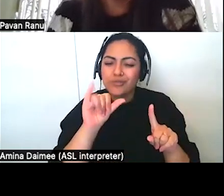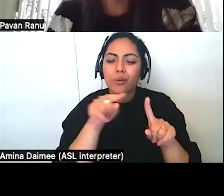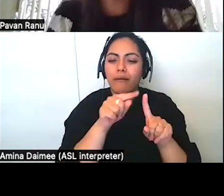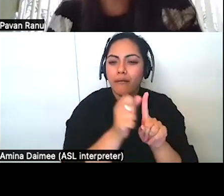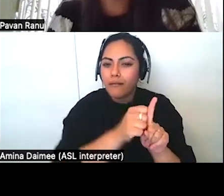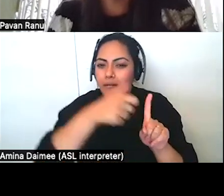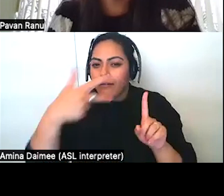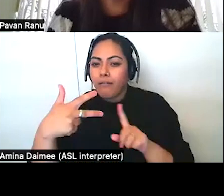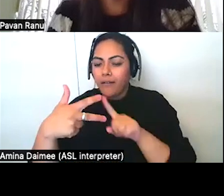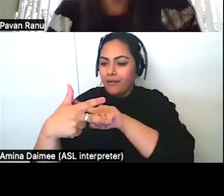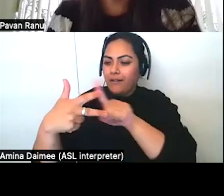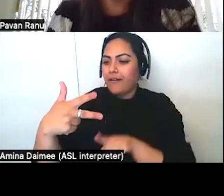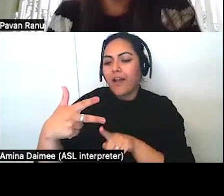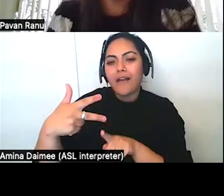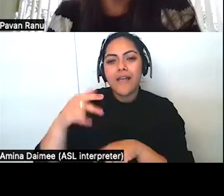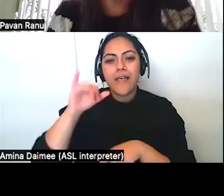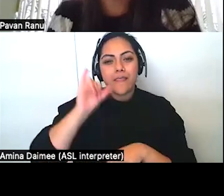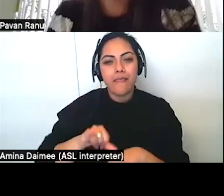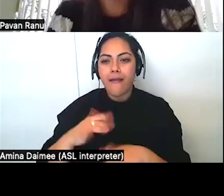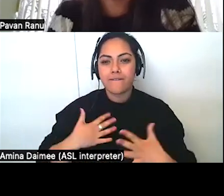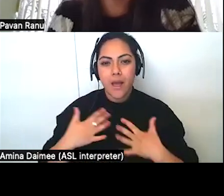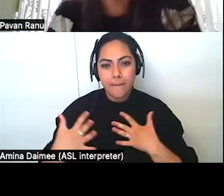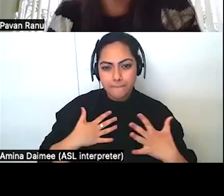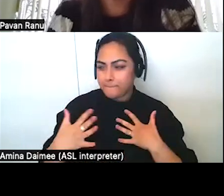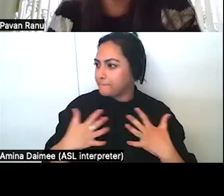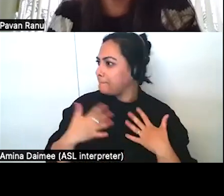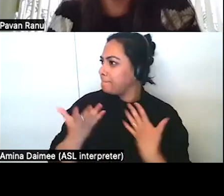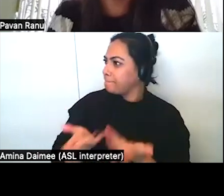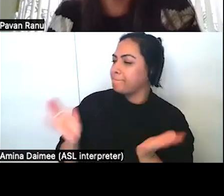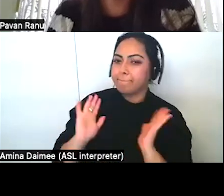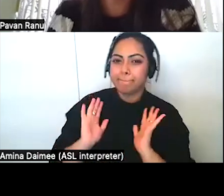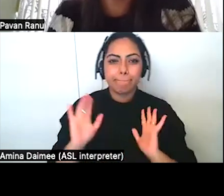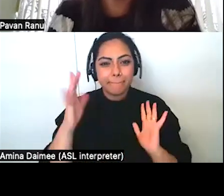For anyone wondering what an aesthetic is, Gen Z refers to it as a niche interest.